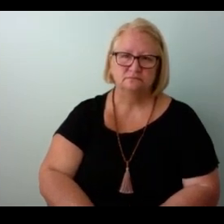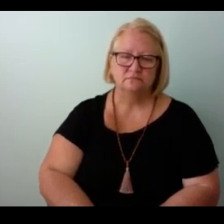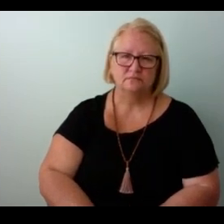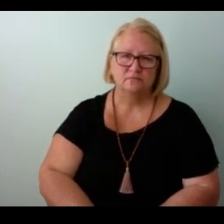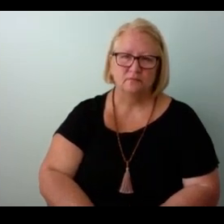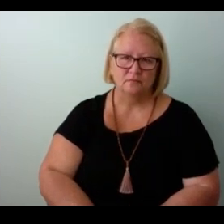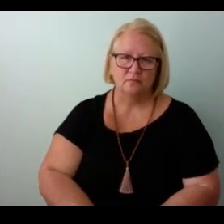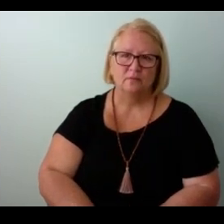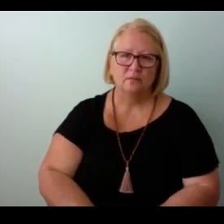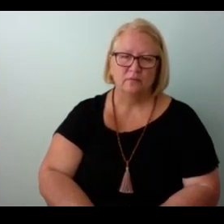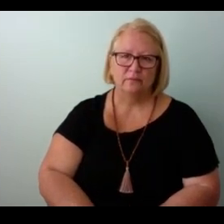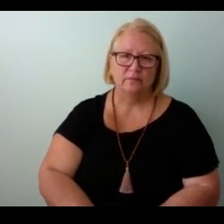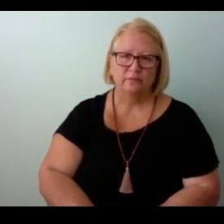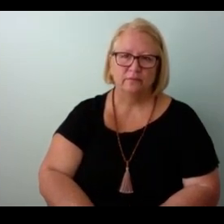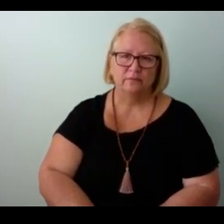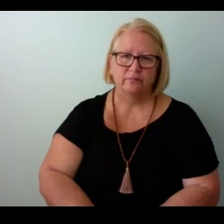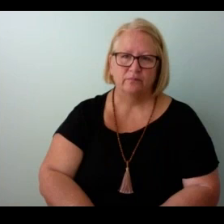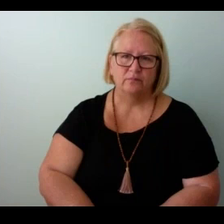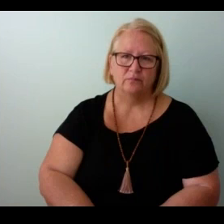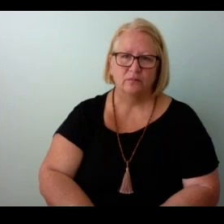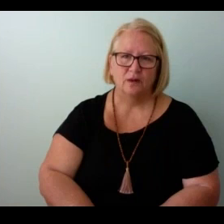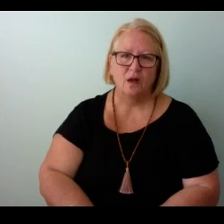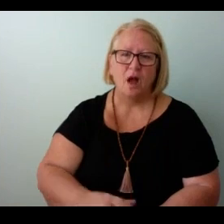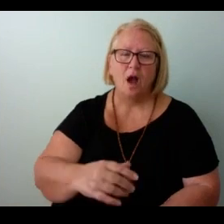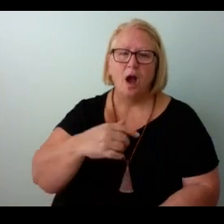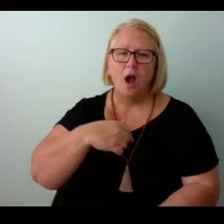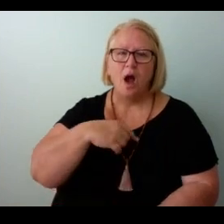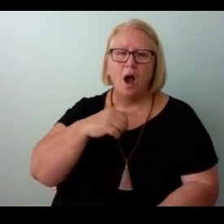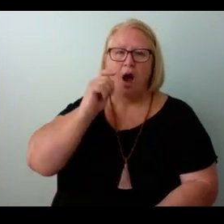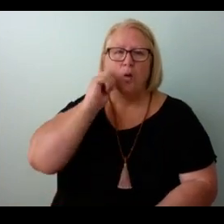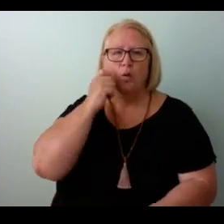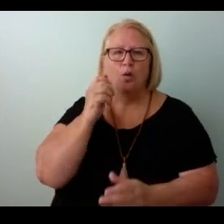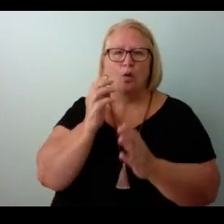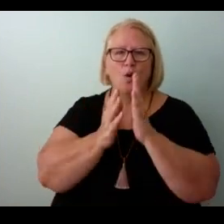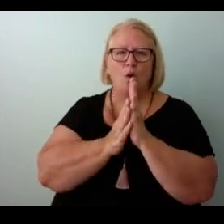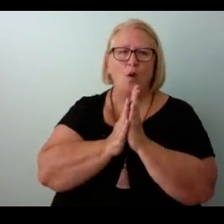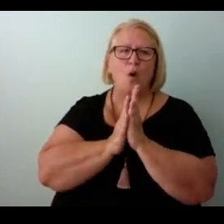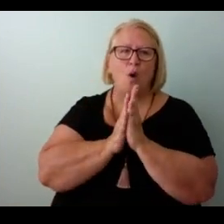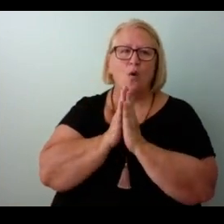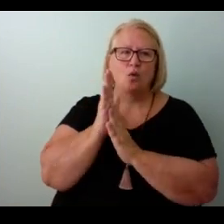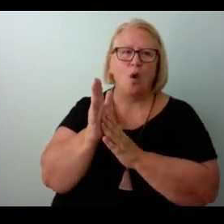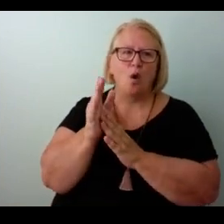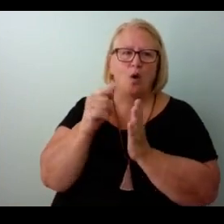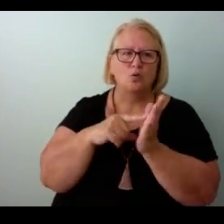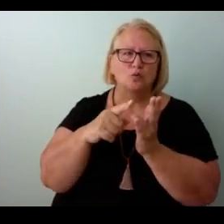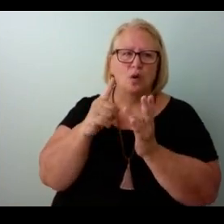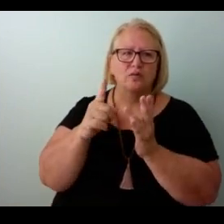Before I did that I would go to a higher power in the council because often the higher power